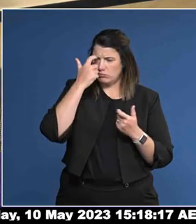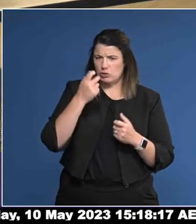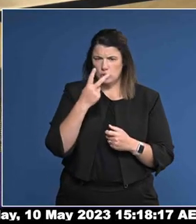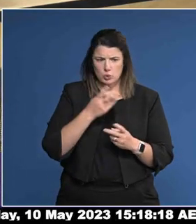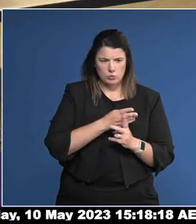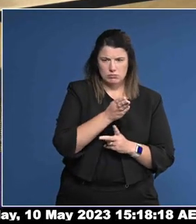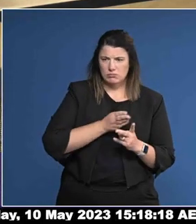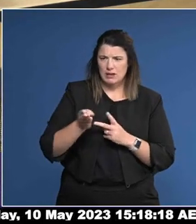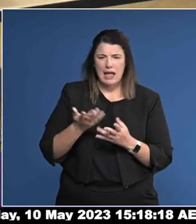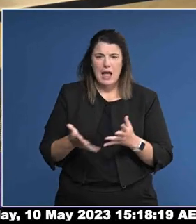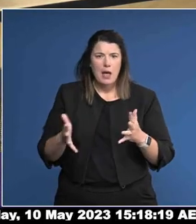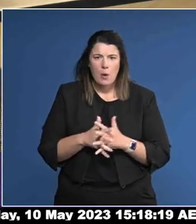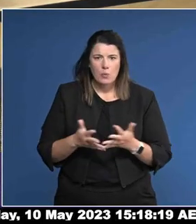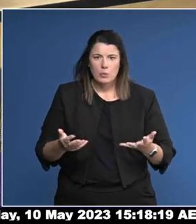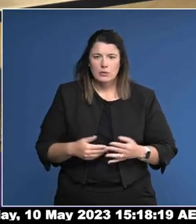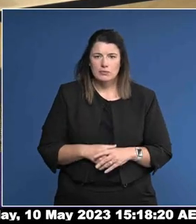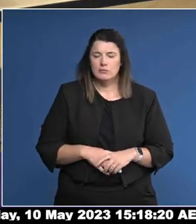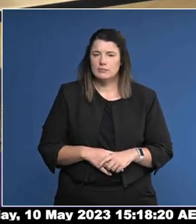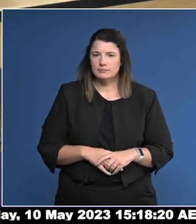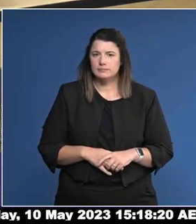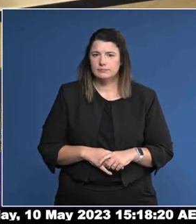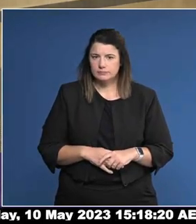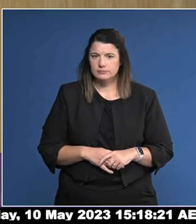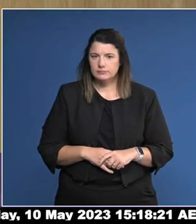The - my understanding is that's where we worked through the paperwork that -